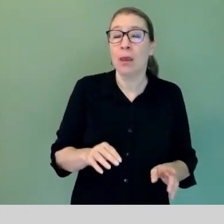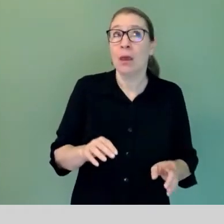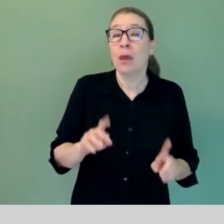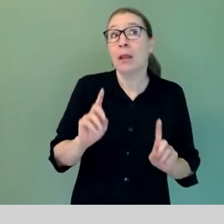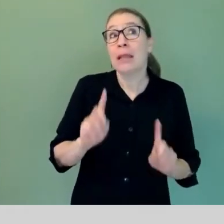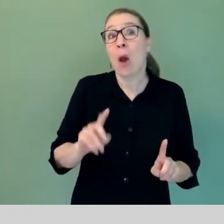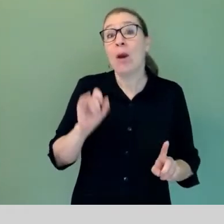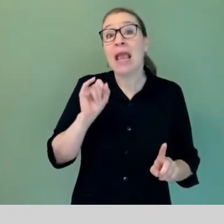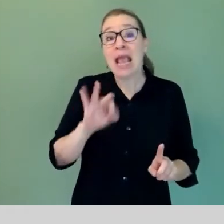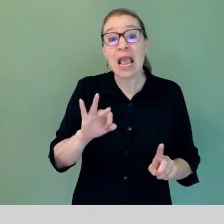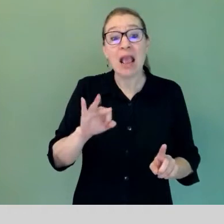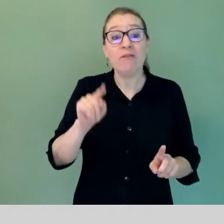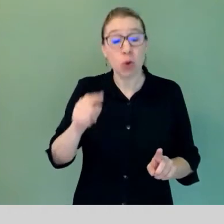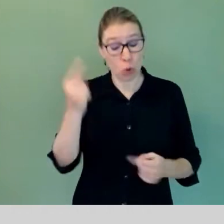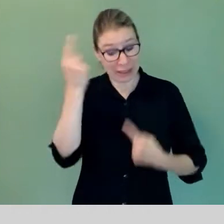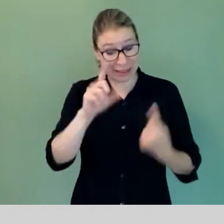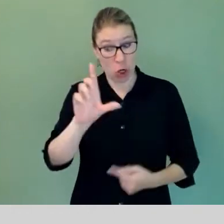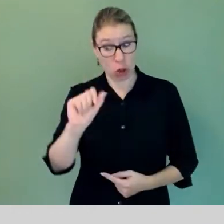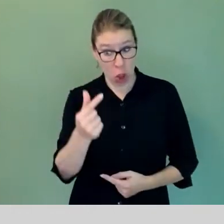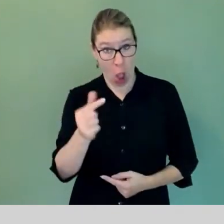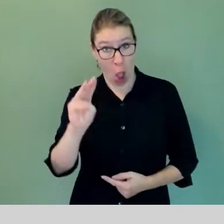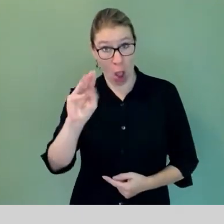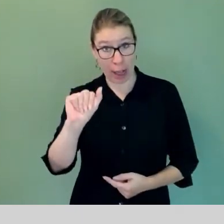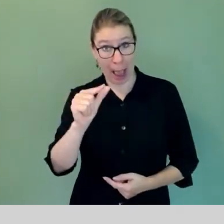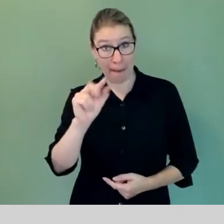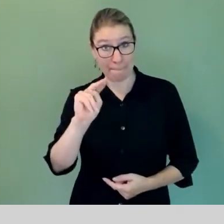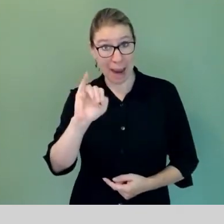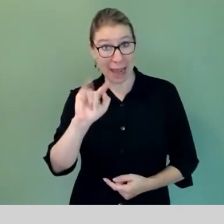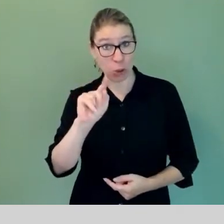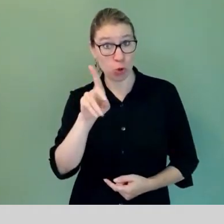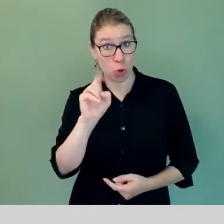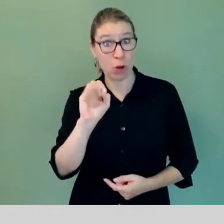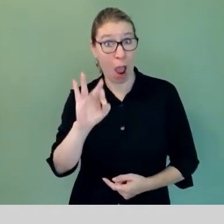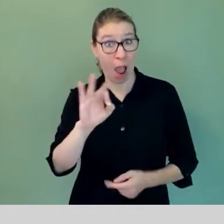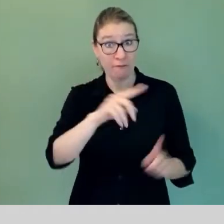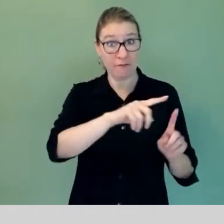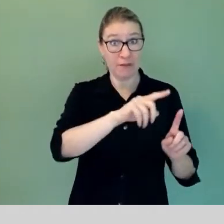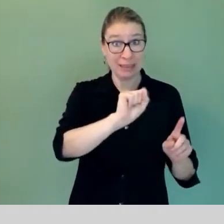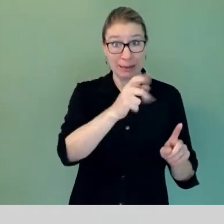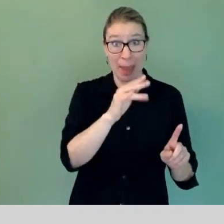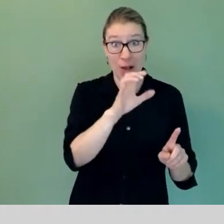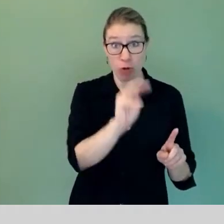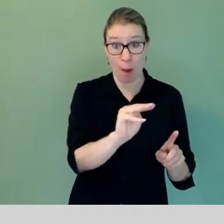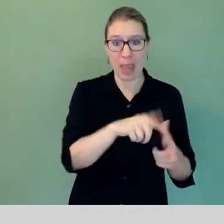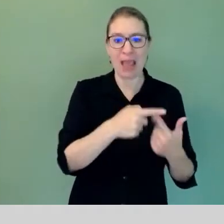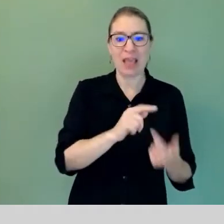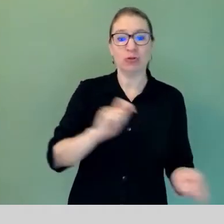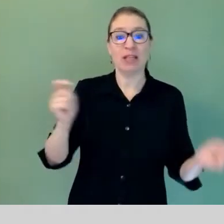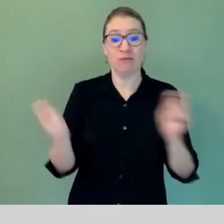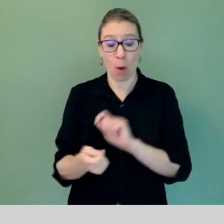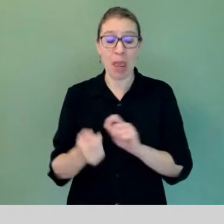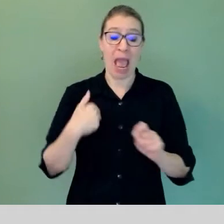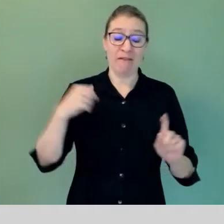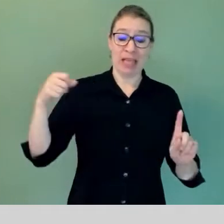Now if one takes log magnitude of the spectrum and then in words transform what happens is